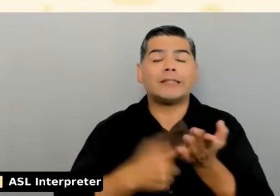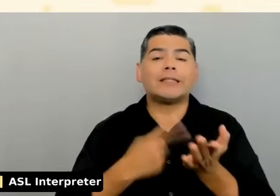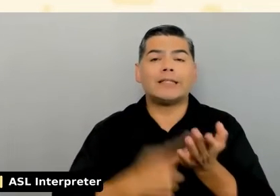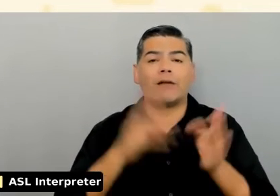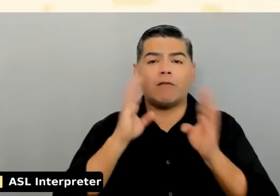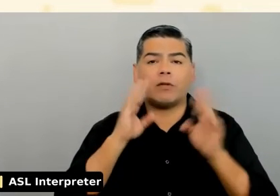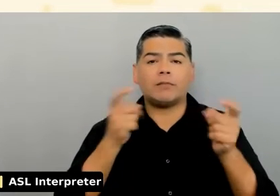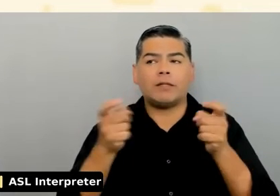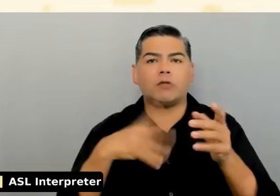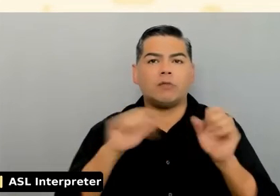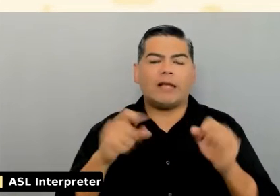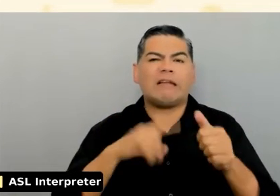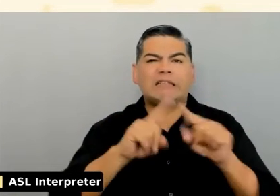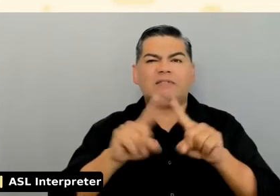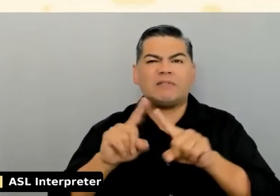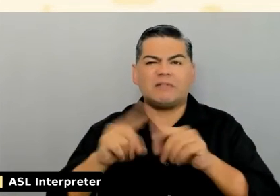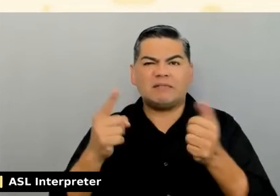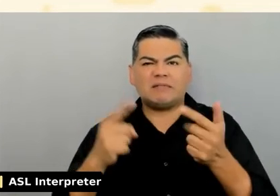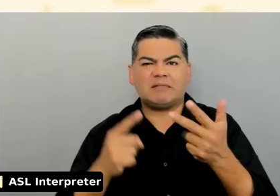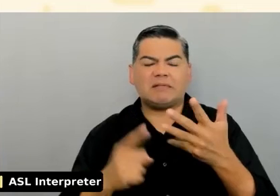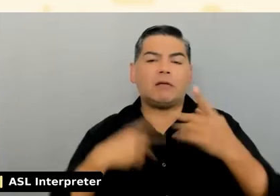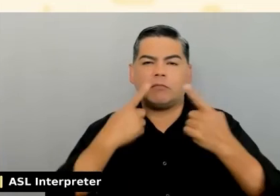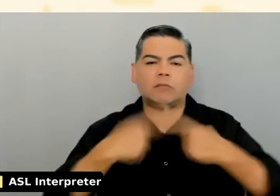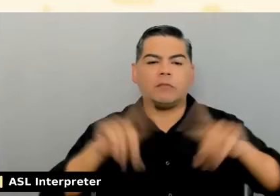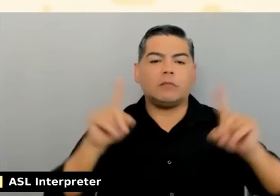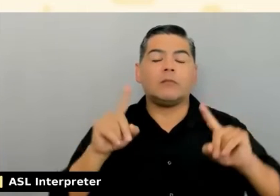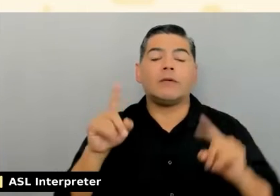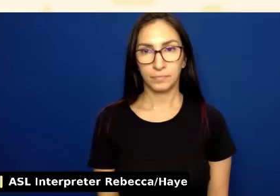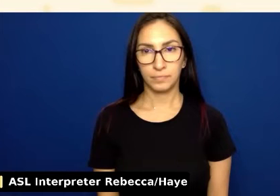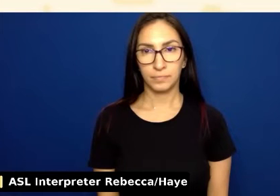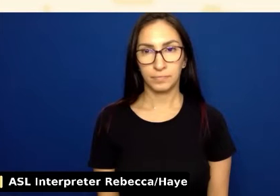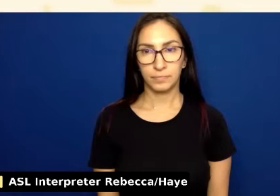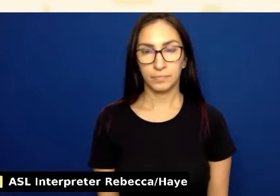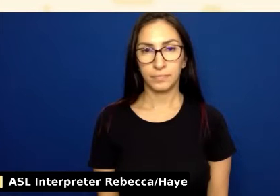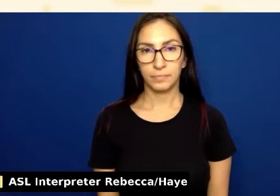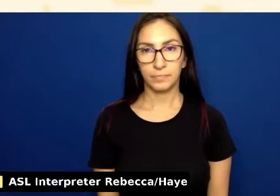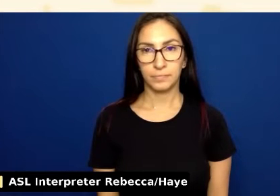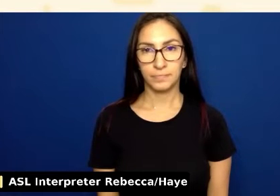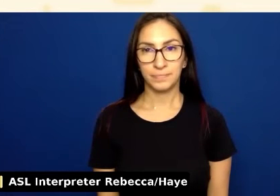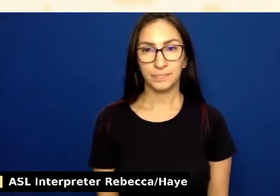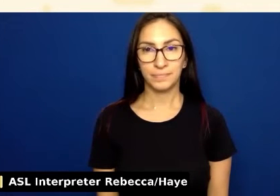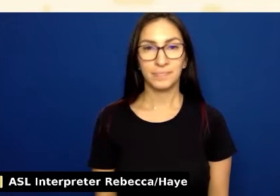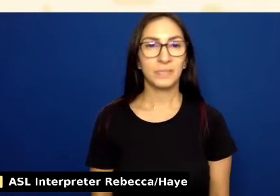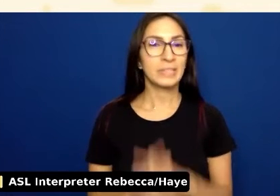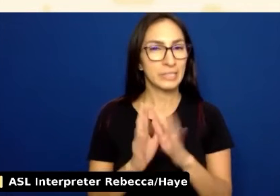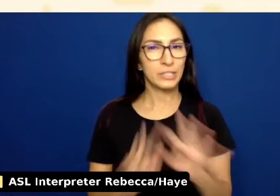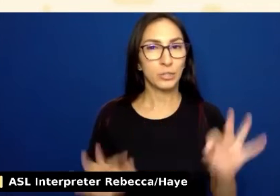And while we are doing that, again, we need to follow the standard keyboard interaction methods.